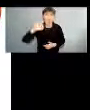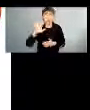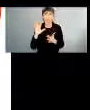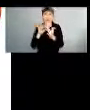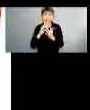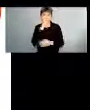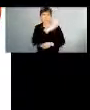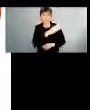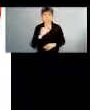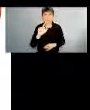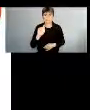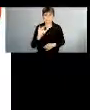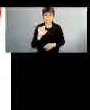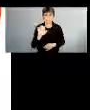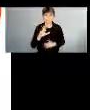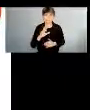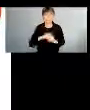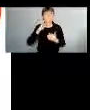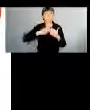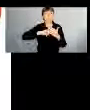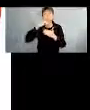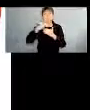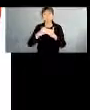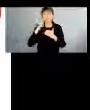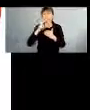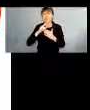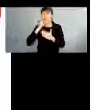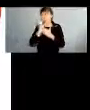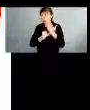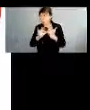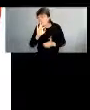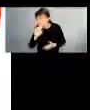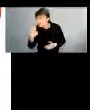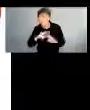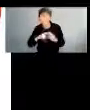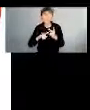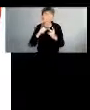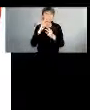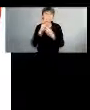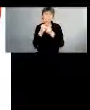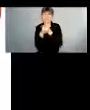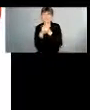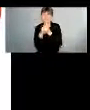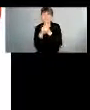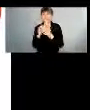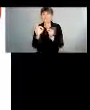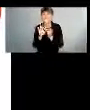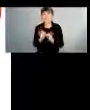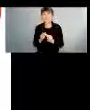this program such as artist fees and subsistence may not be considered deductible project expenses